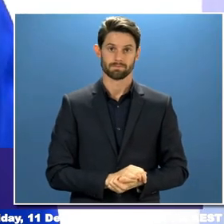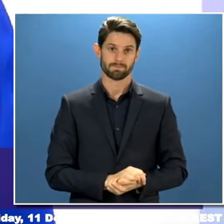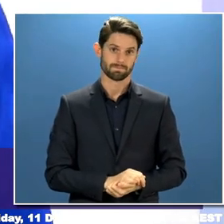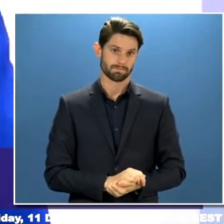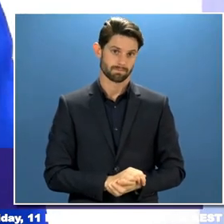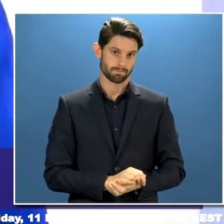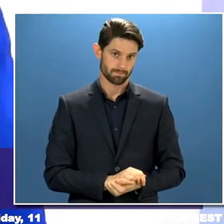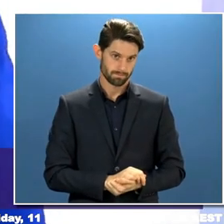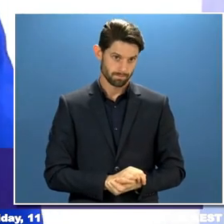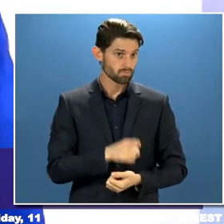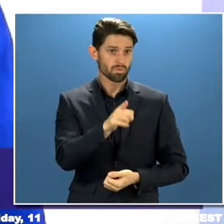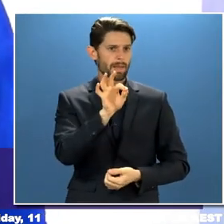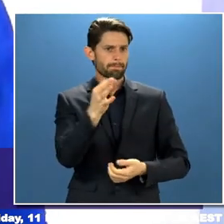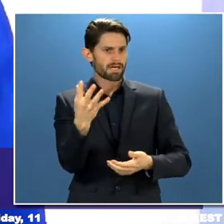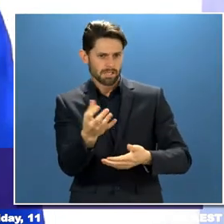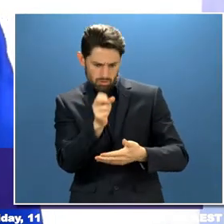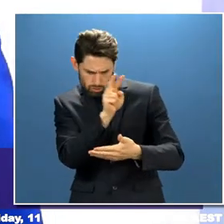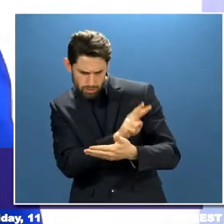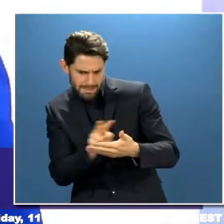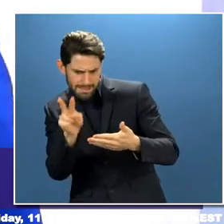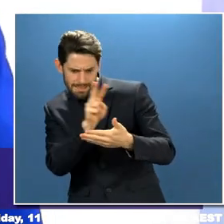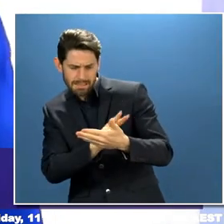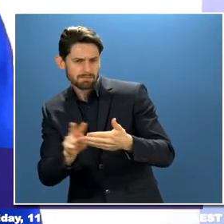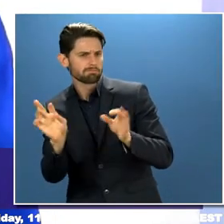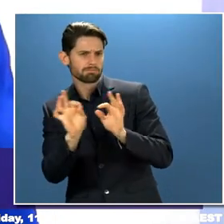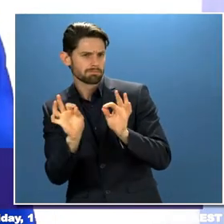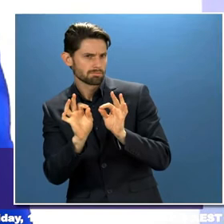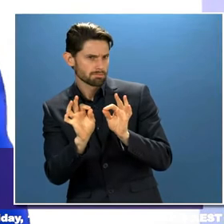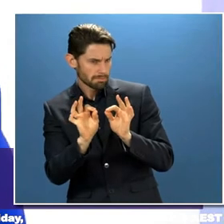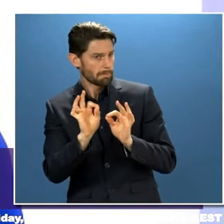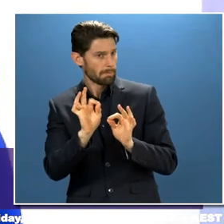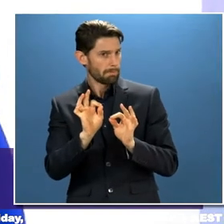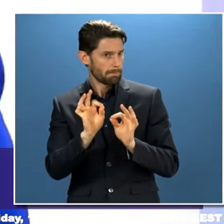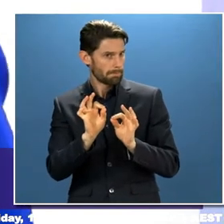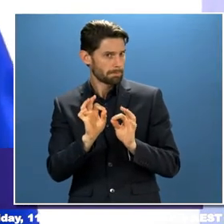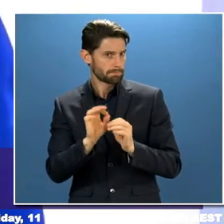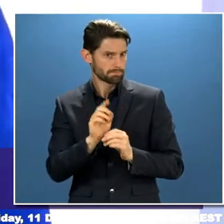You don't have to read out the recommendations. I know that you have the recommendations in your head.